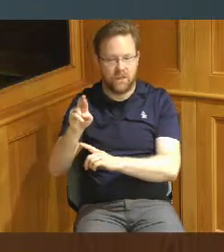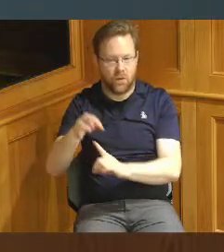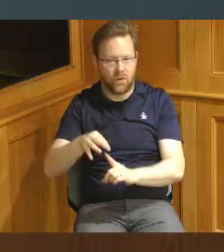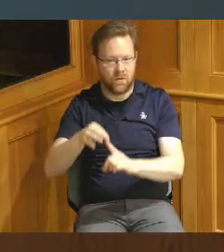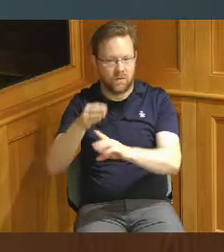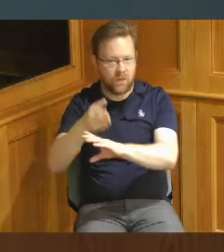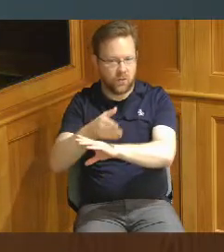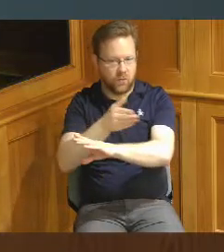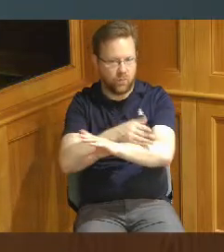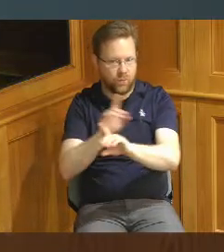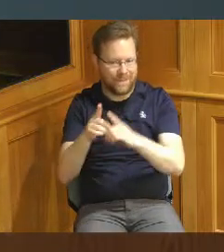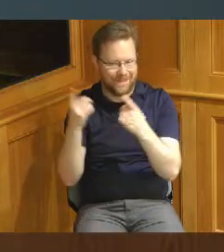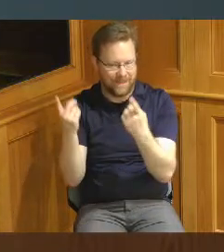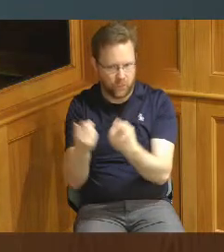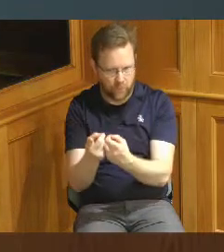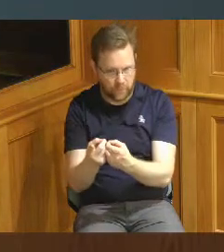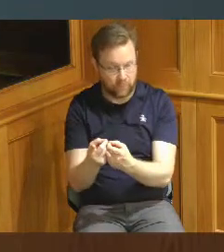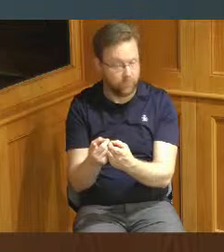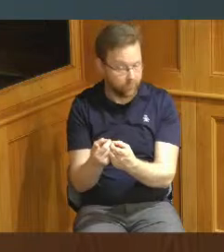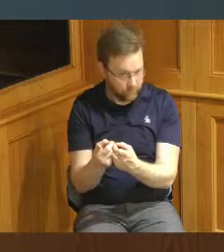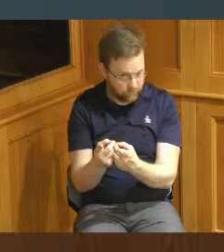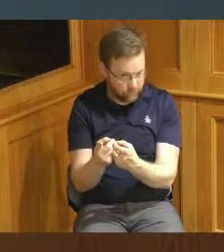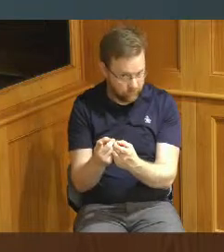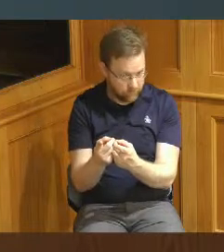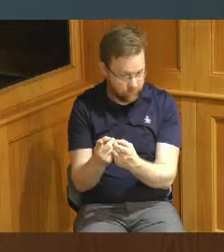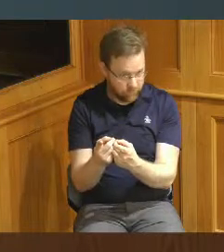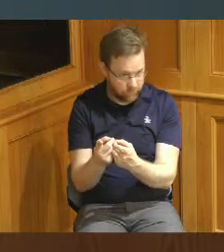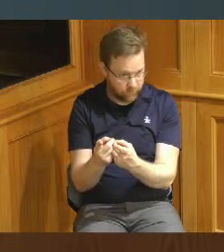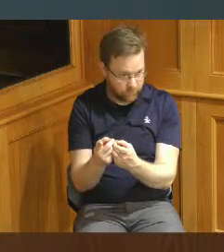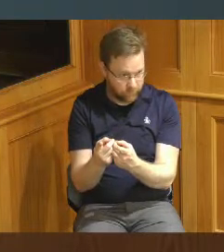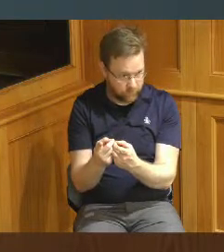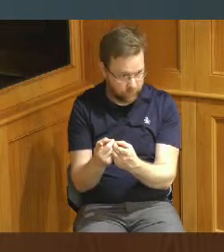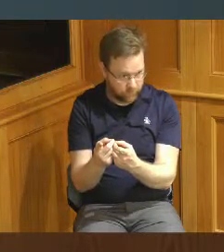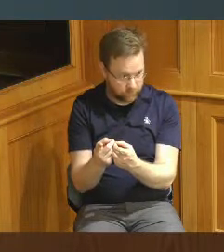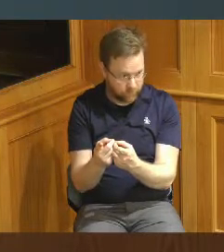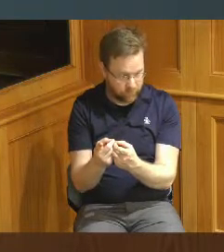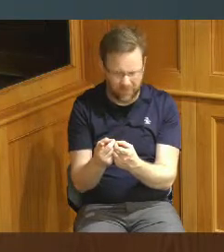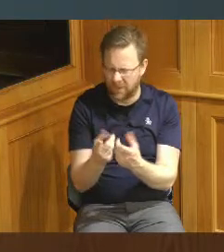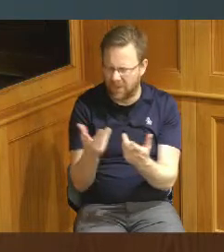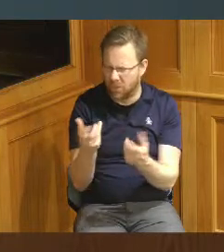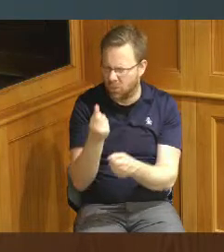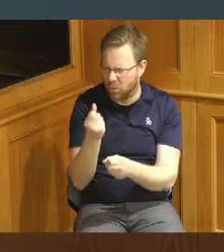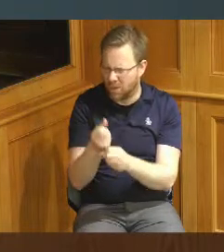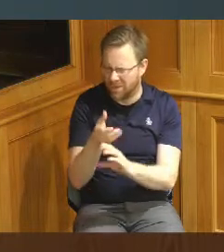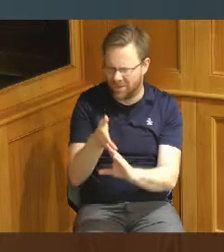on you to with your expertise and drawing down these dollars to help them draw down dollars as